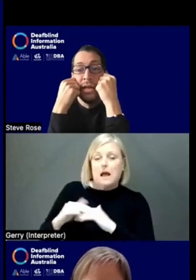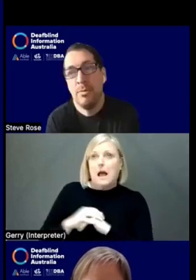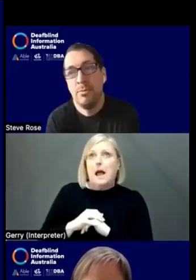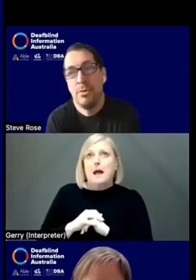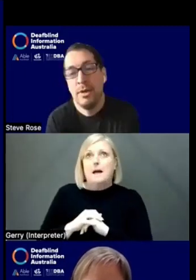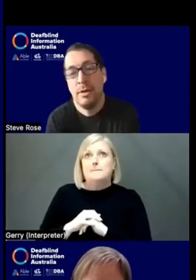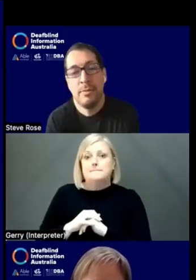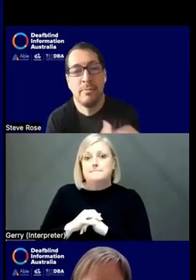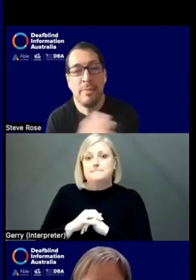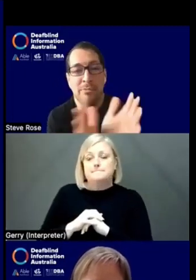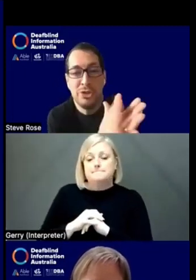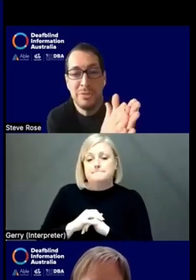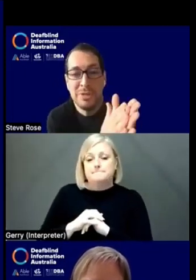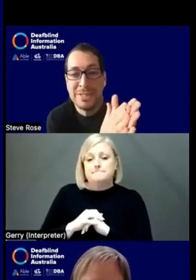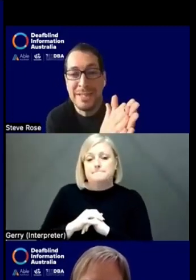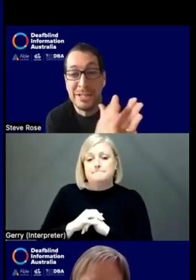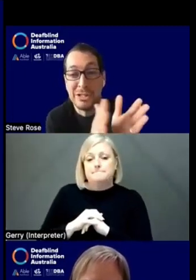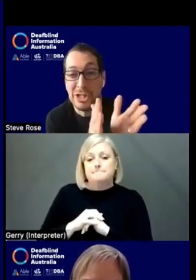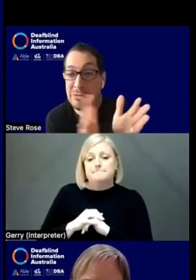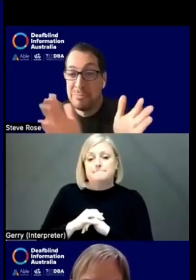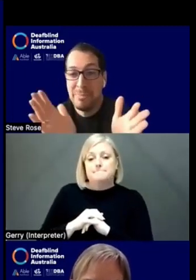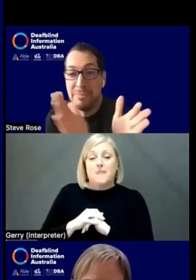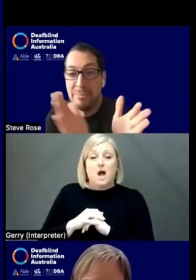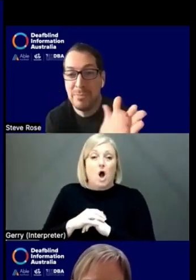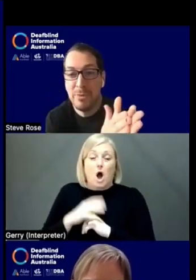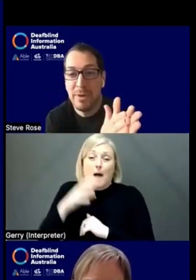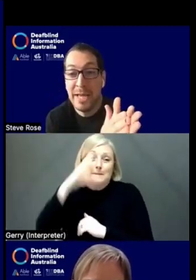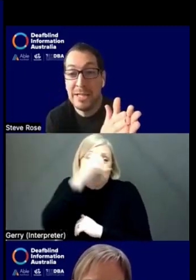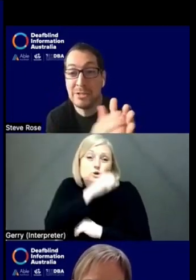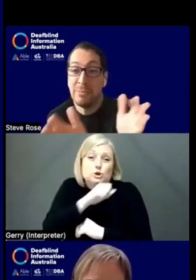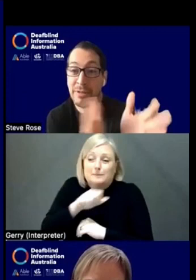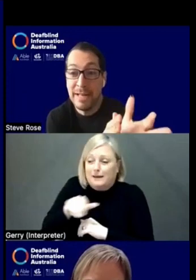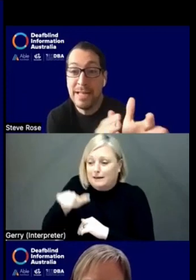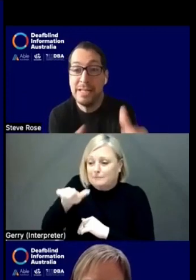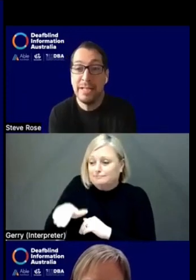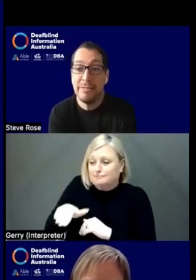I'm assuming it's a little child and particularly where my head's gone, but if they're little enough that